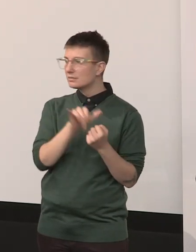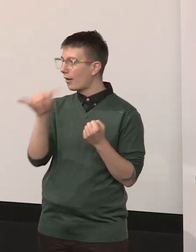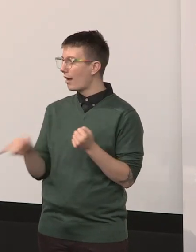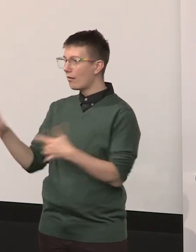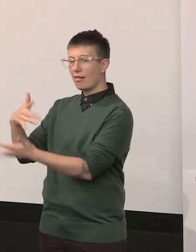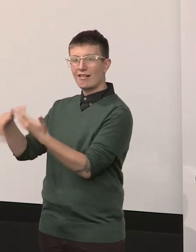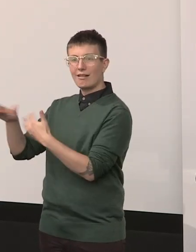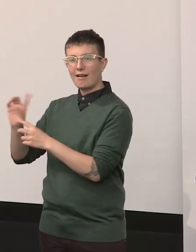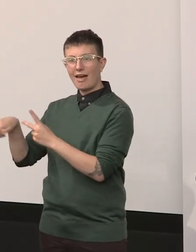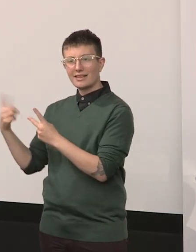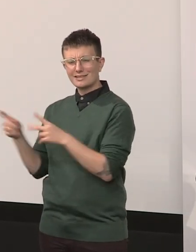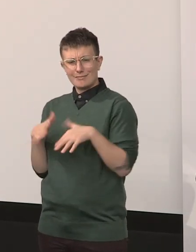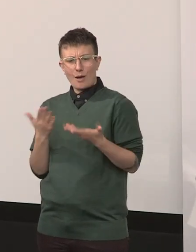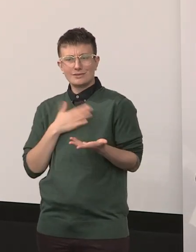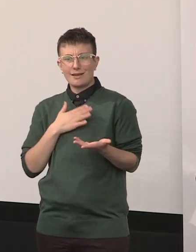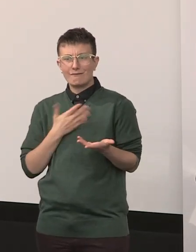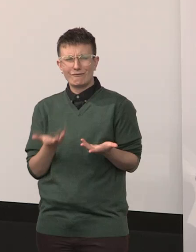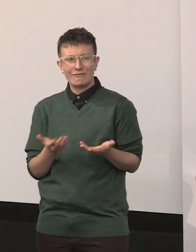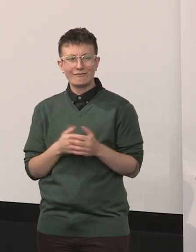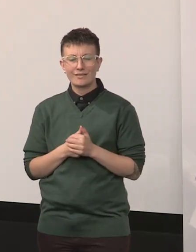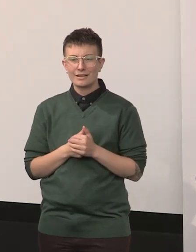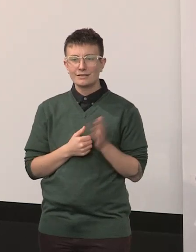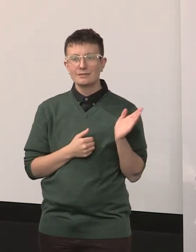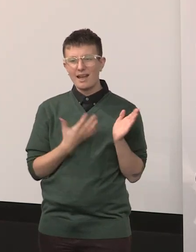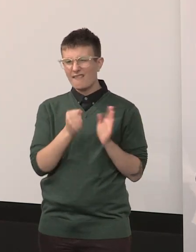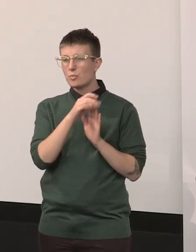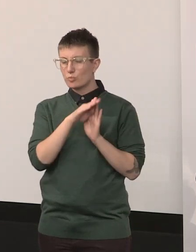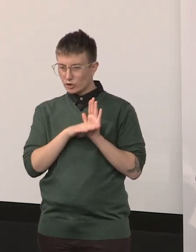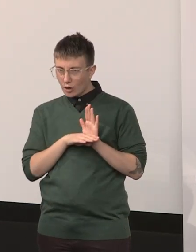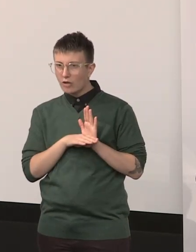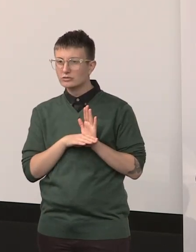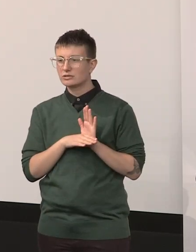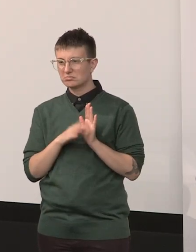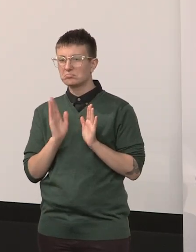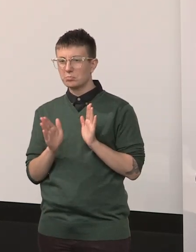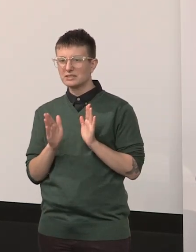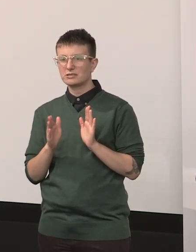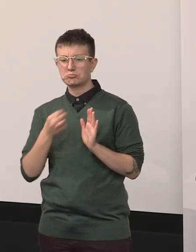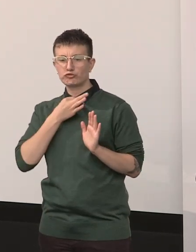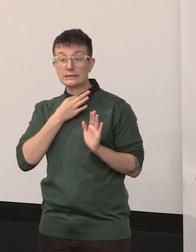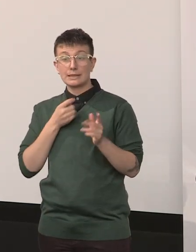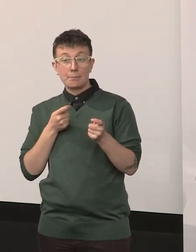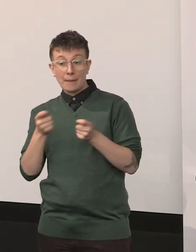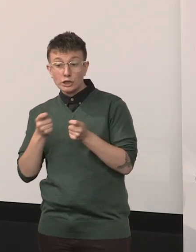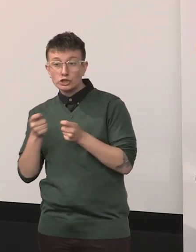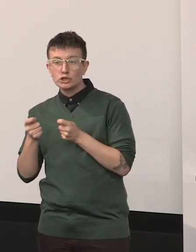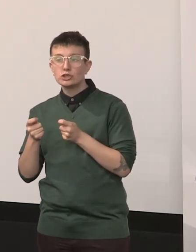all different times. That just doesn't really make sense. So, obviously protocols are in place to make sure that the